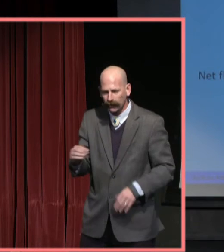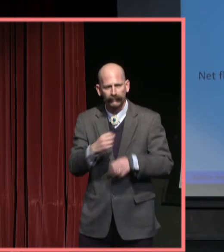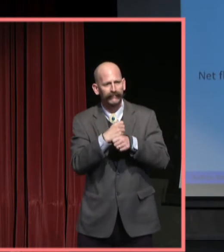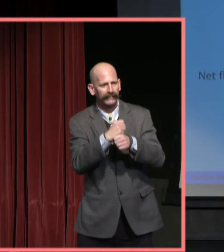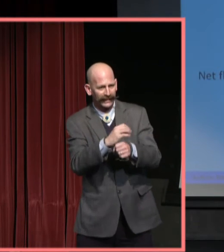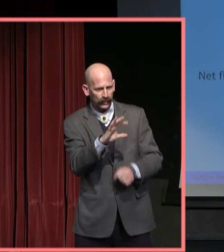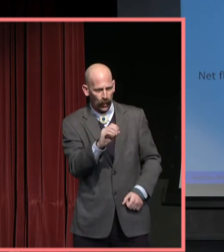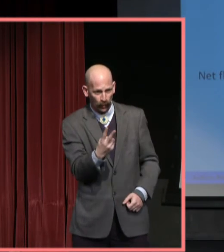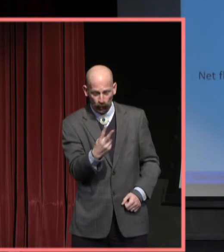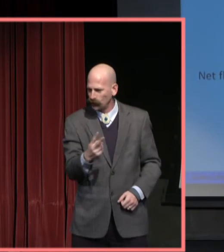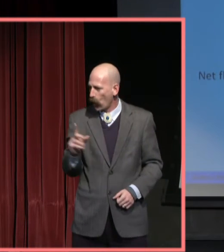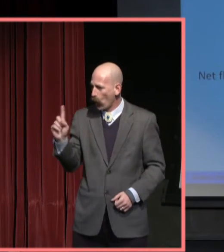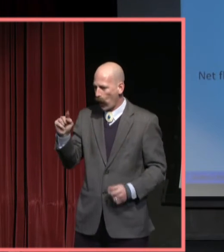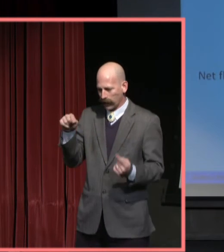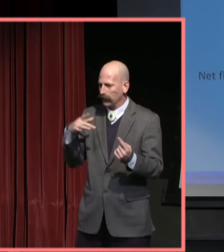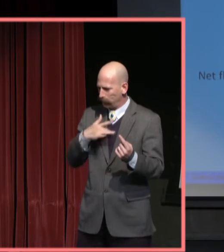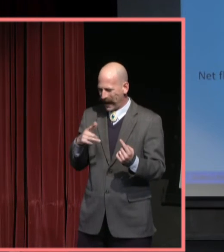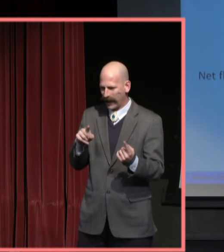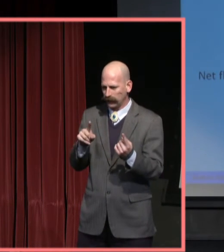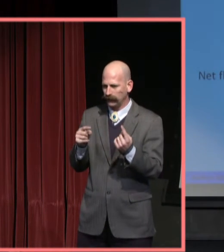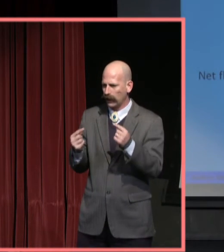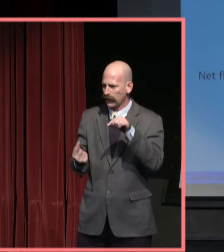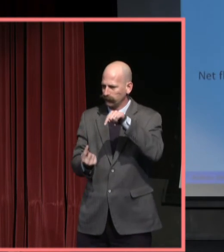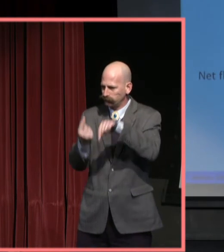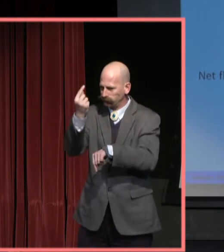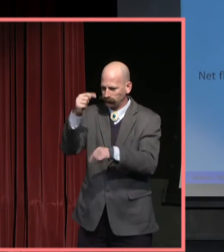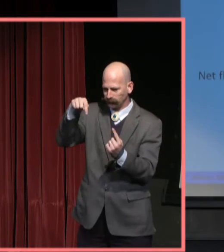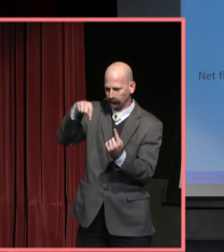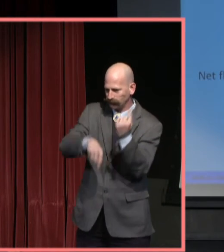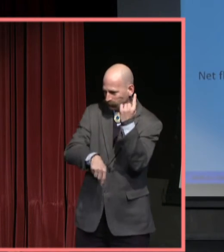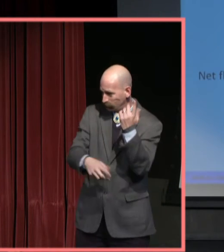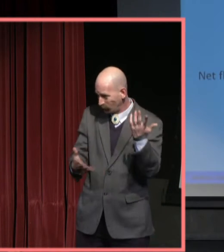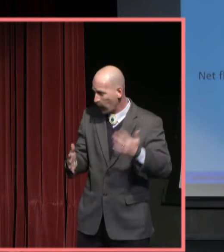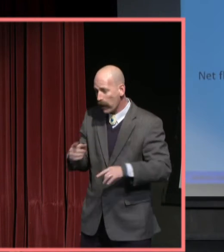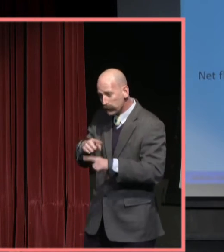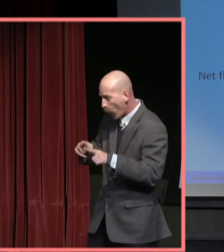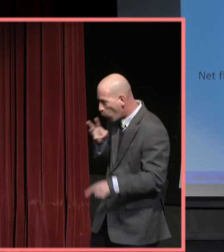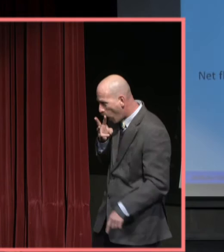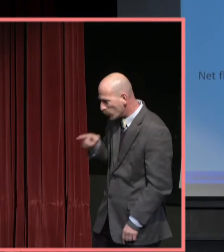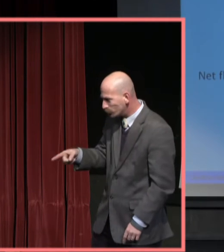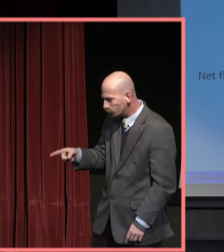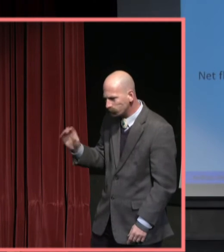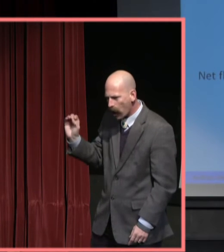But in the water there's no effect. In the seawater there's no effect from oxygen